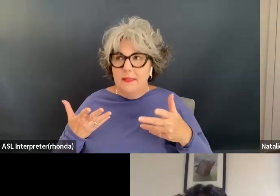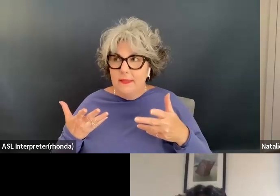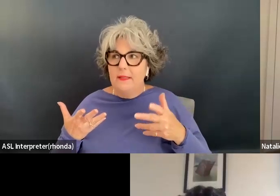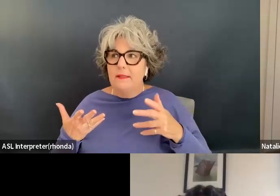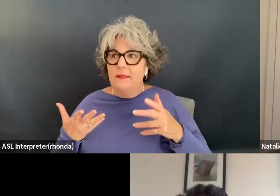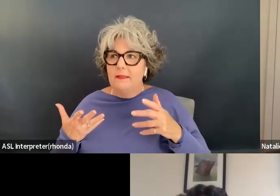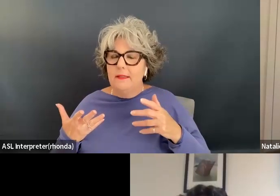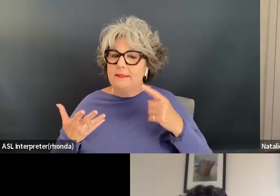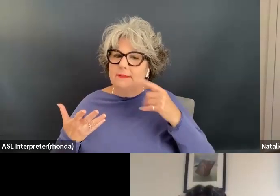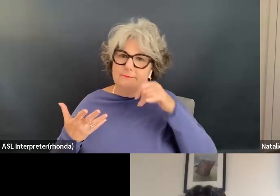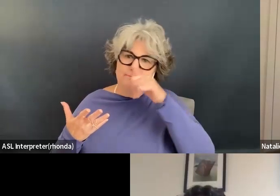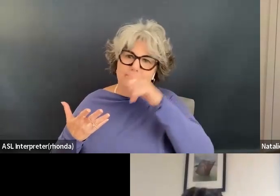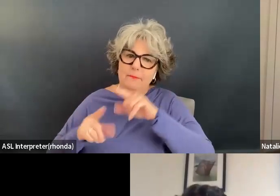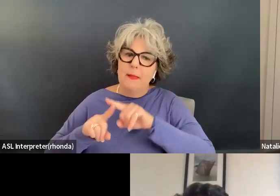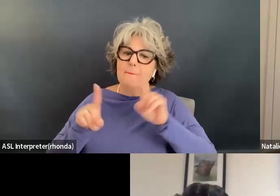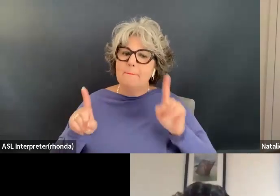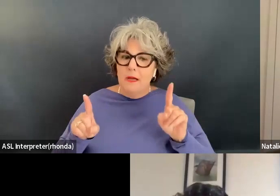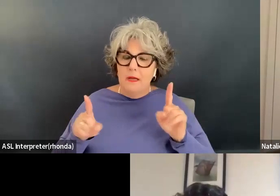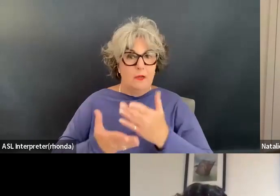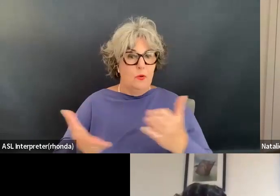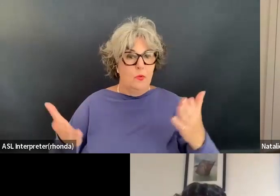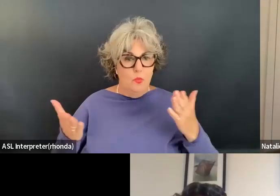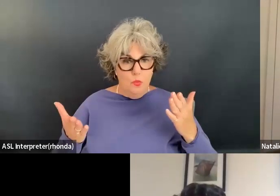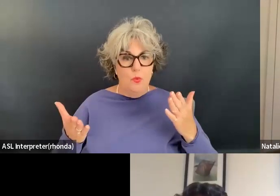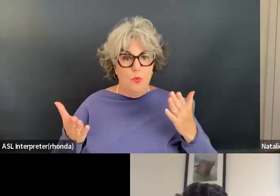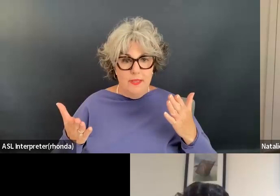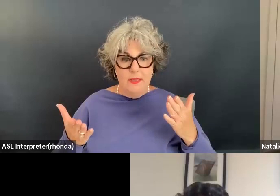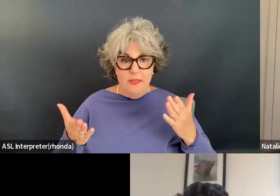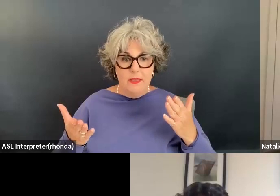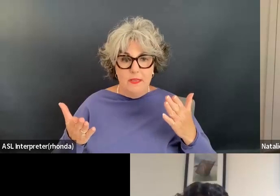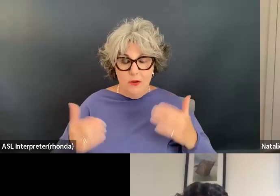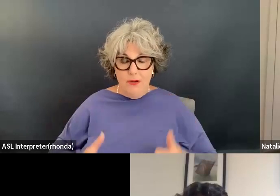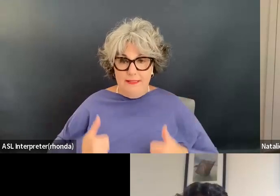but the sad thing is that we are living in such a society. We are living this world.